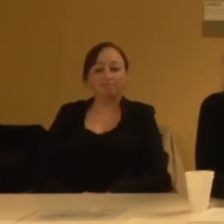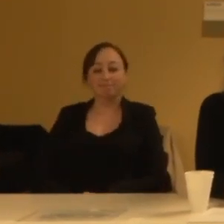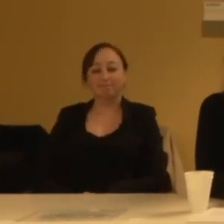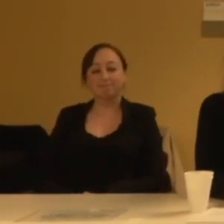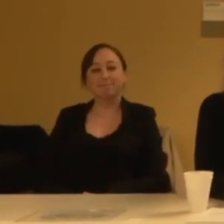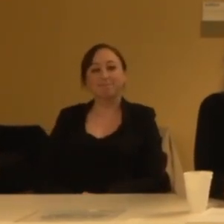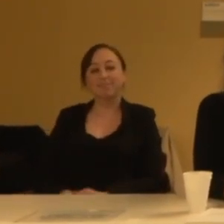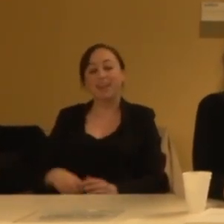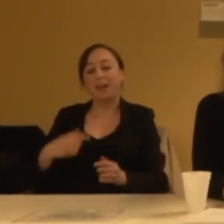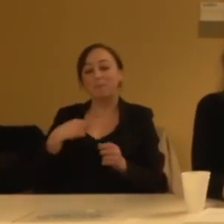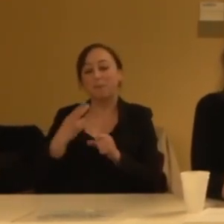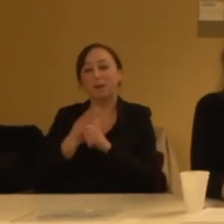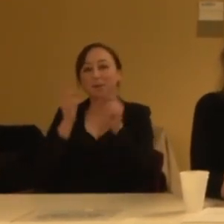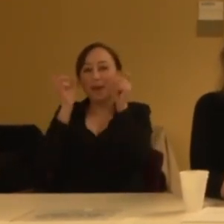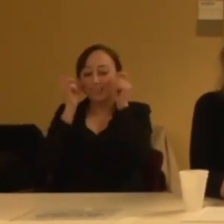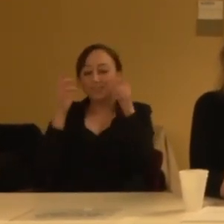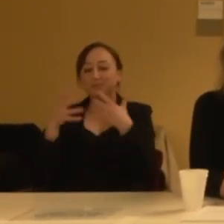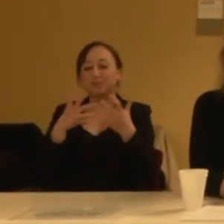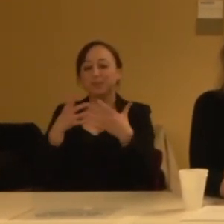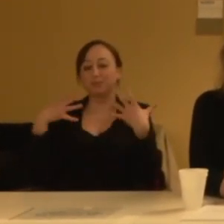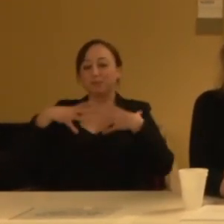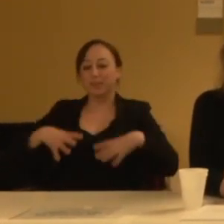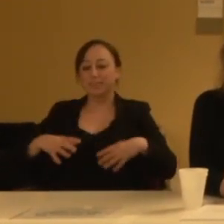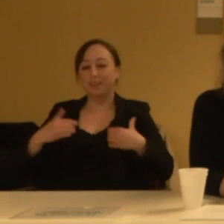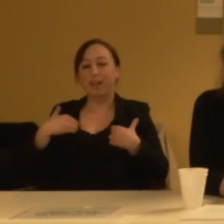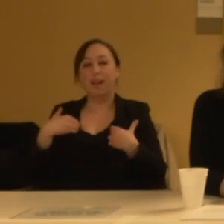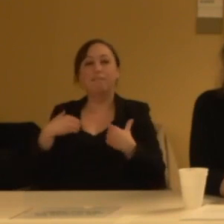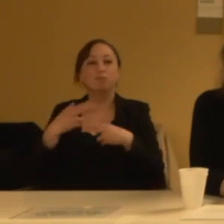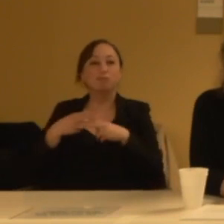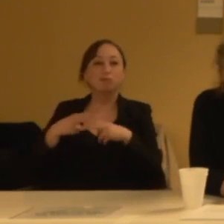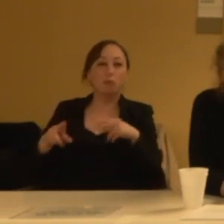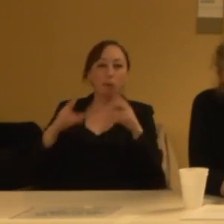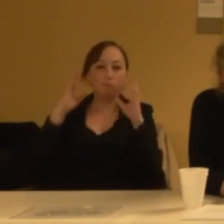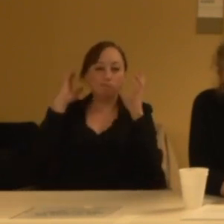I'm wearing glasses, a gray dress, and I have short coily, curly black hair.